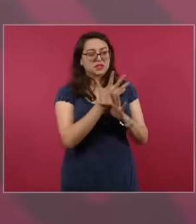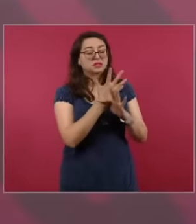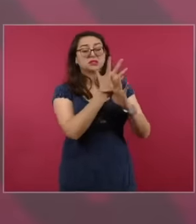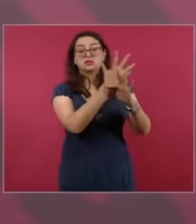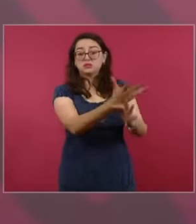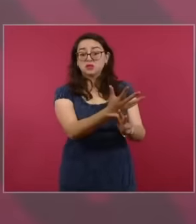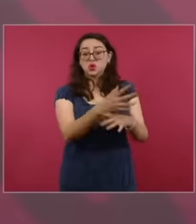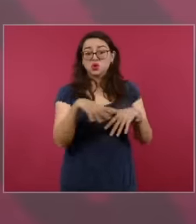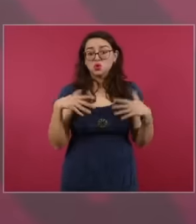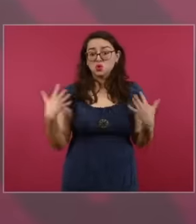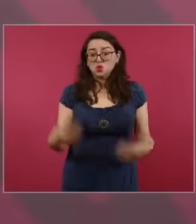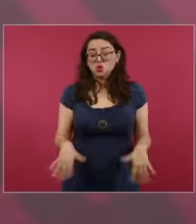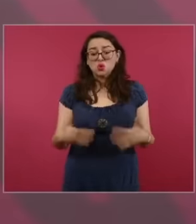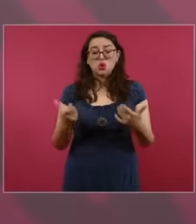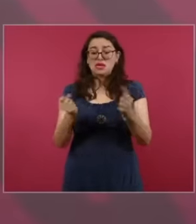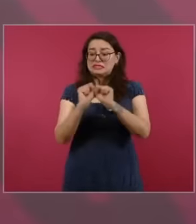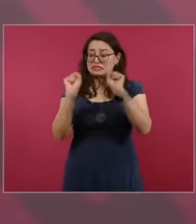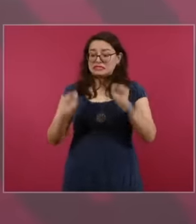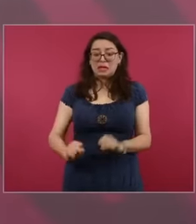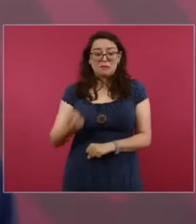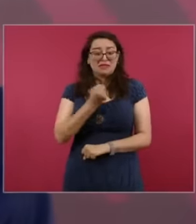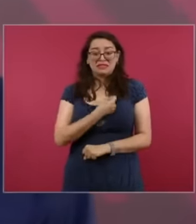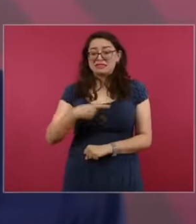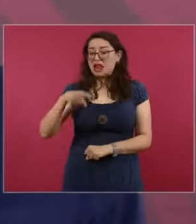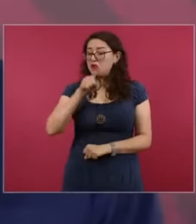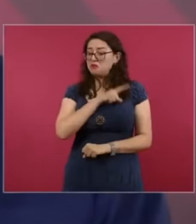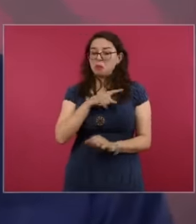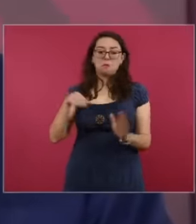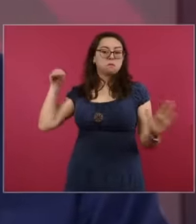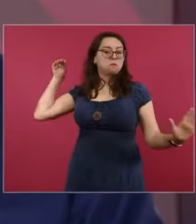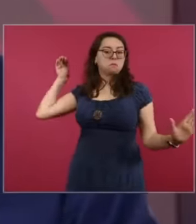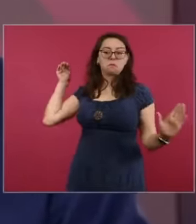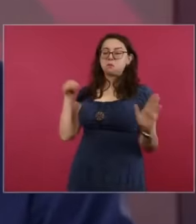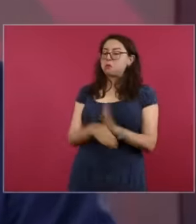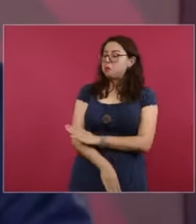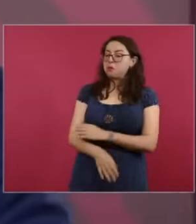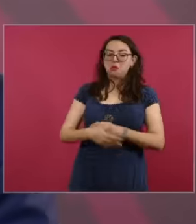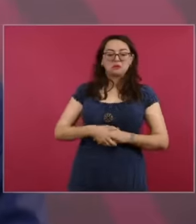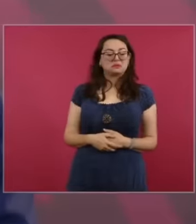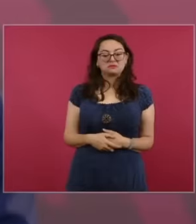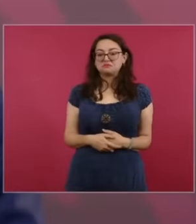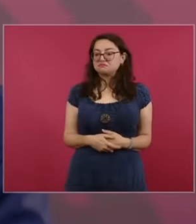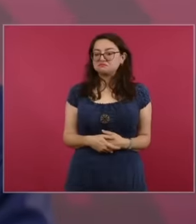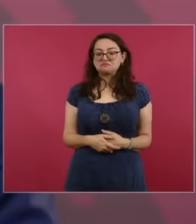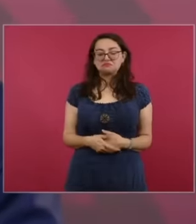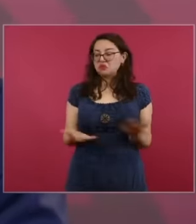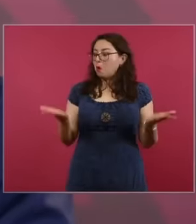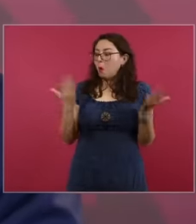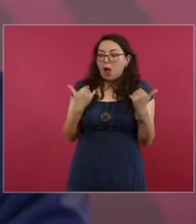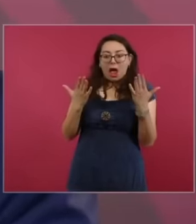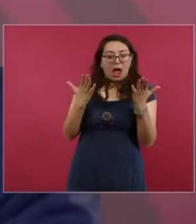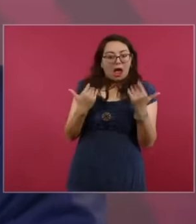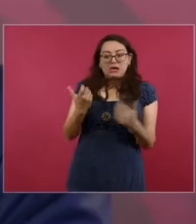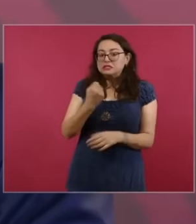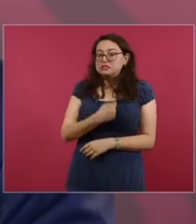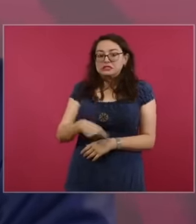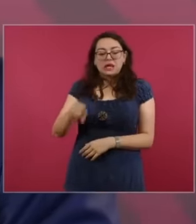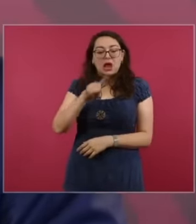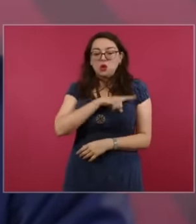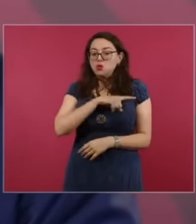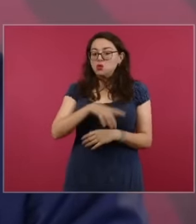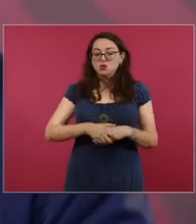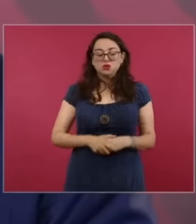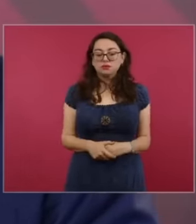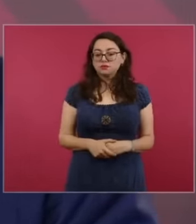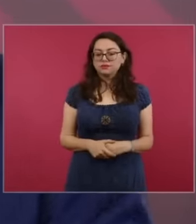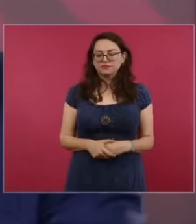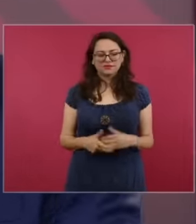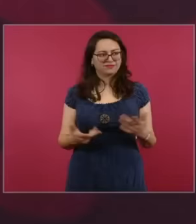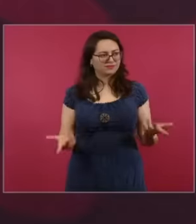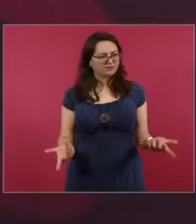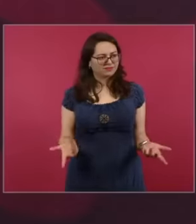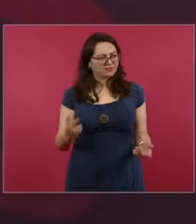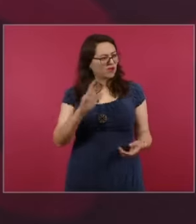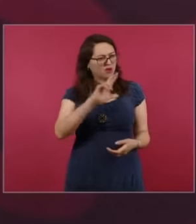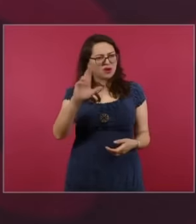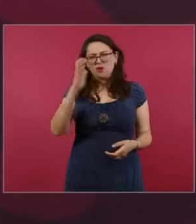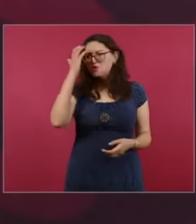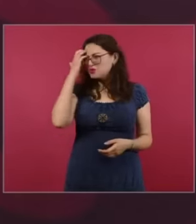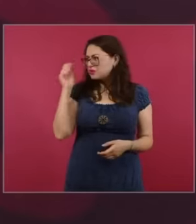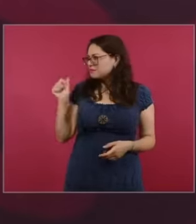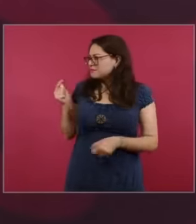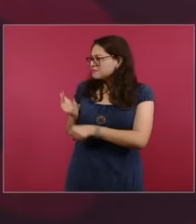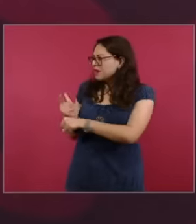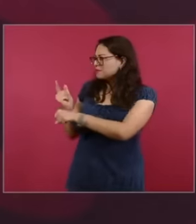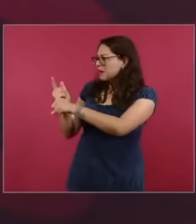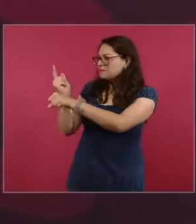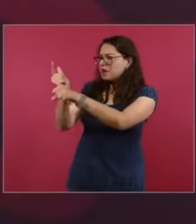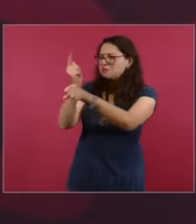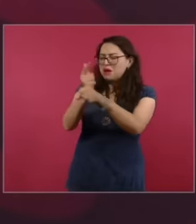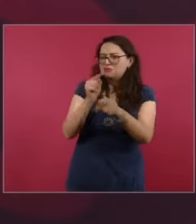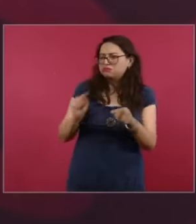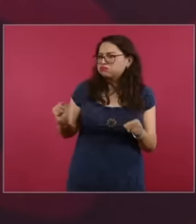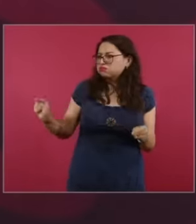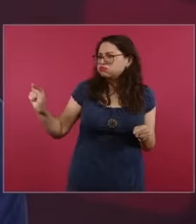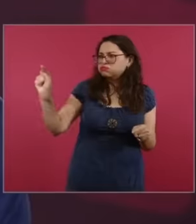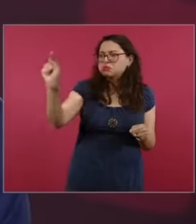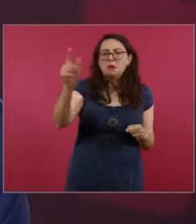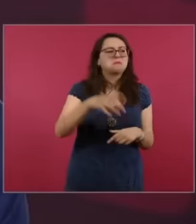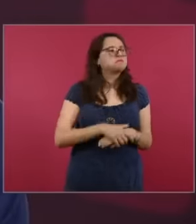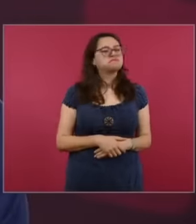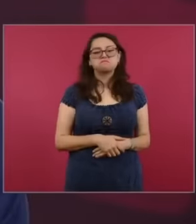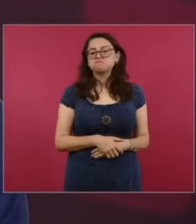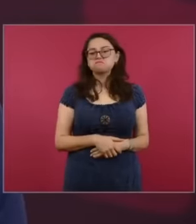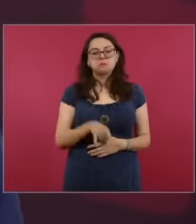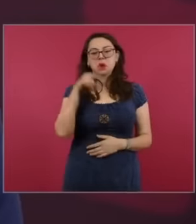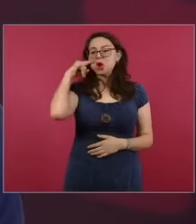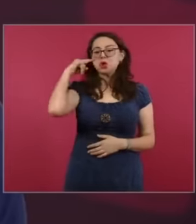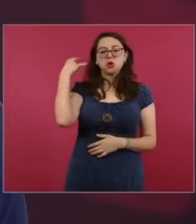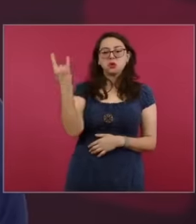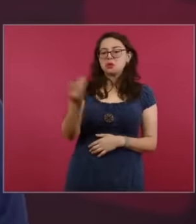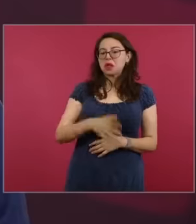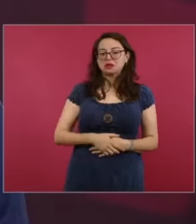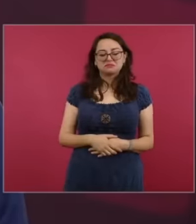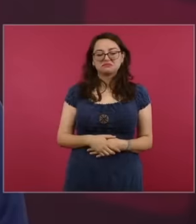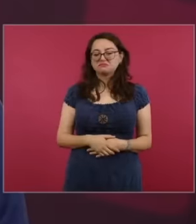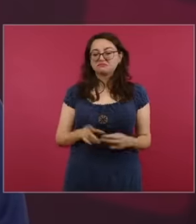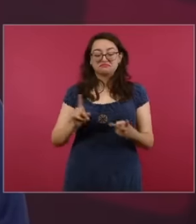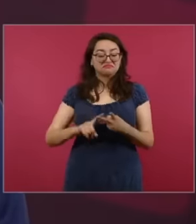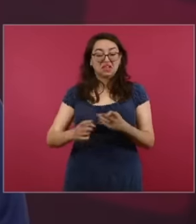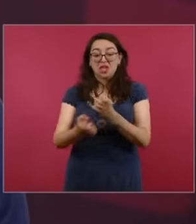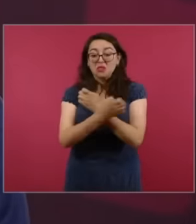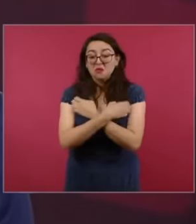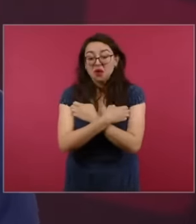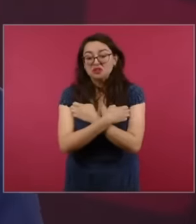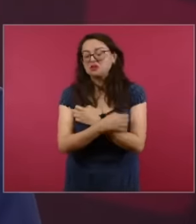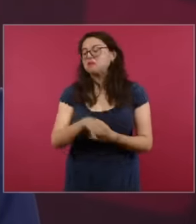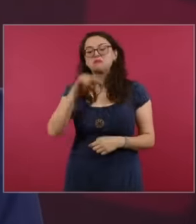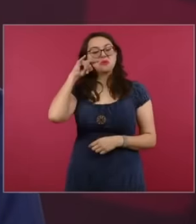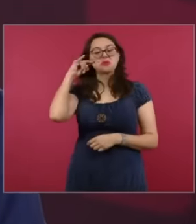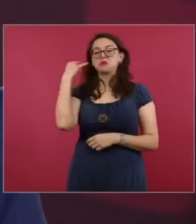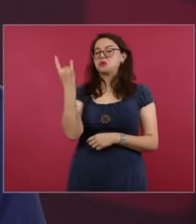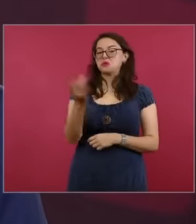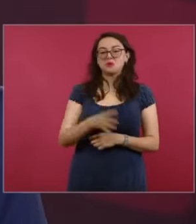recognizing absolutely anything How bad in education how bad in everything, even so, even so, they couldn't